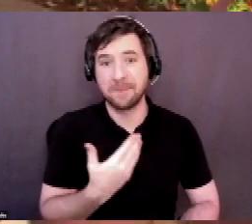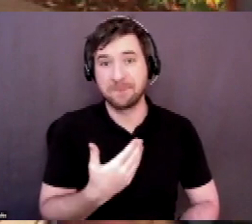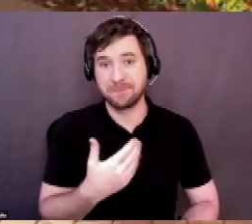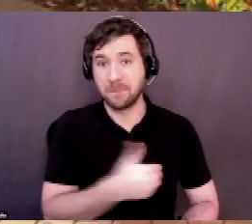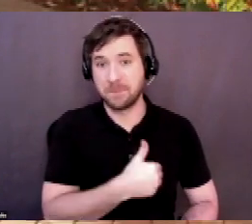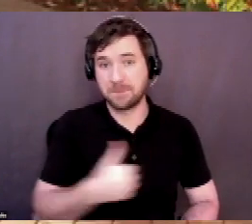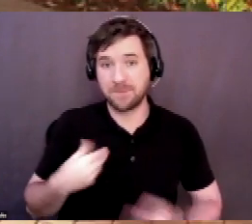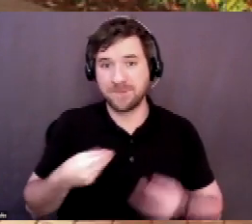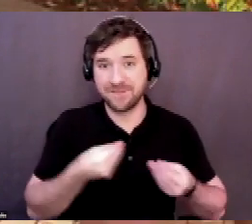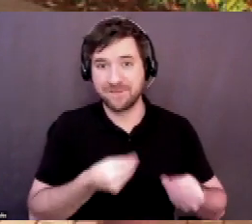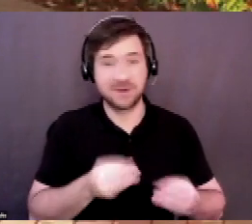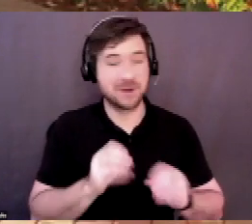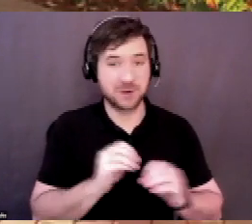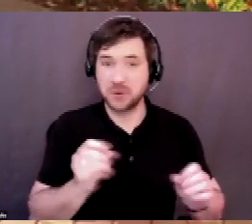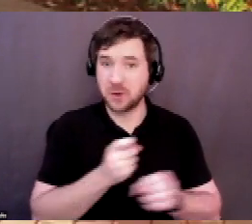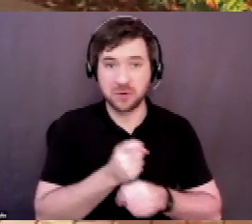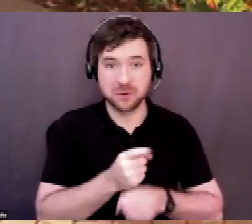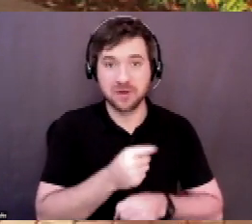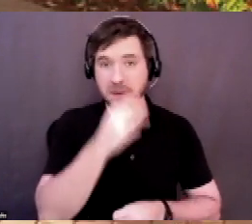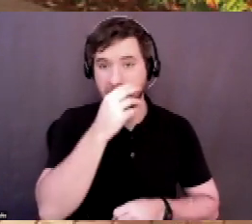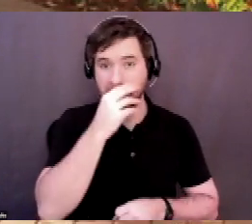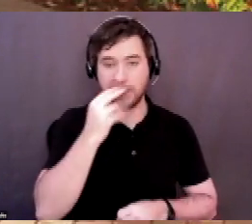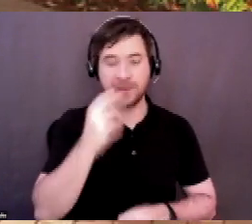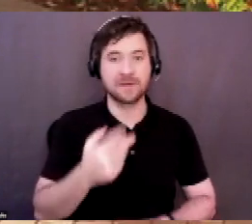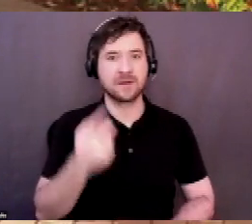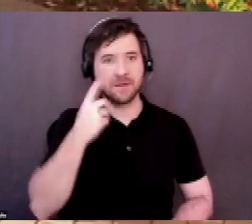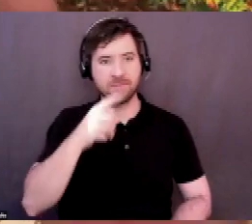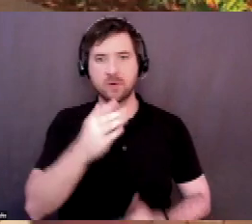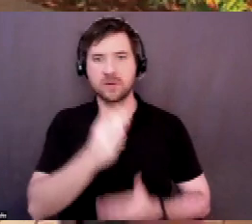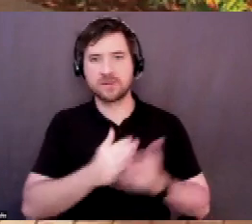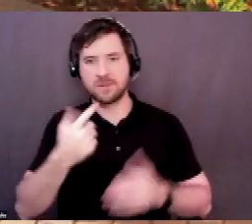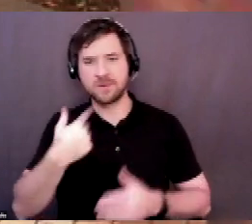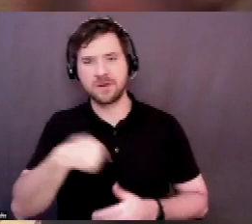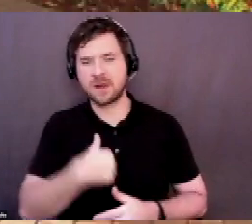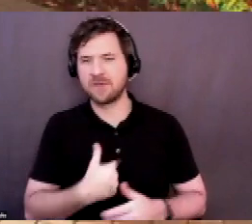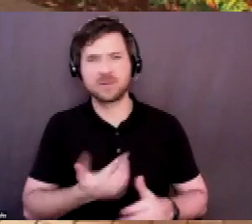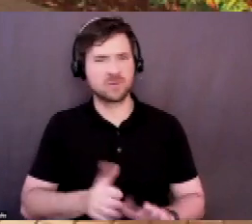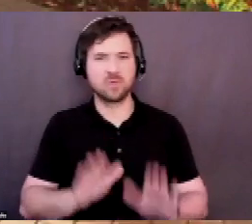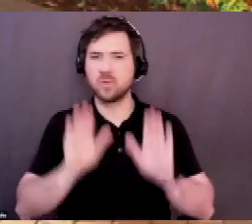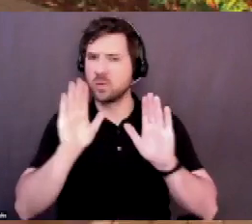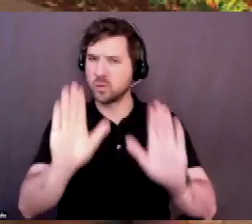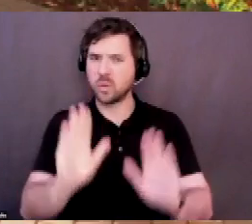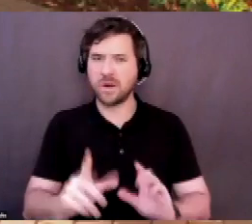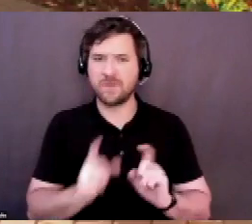the ultimate adaptive parenting mechanism. Because you take that baby, you put them on the breast,